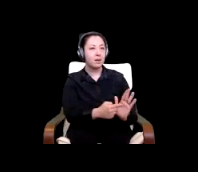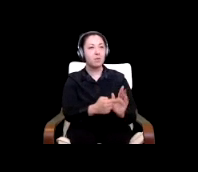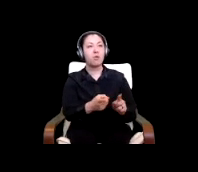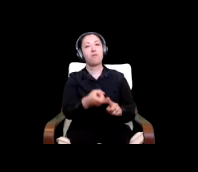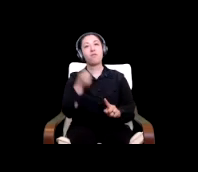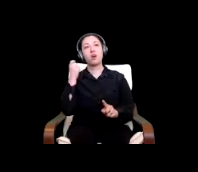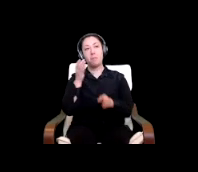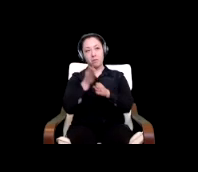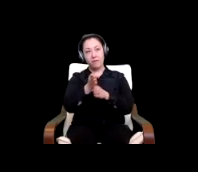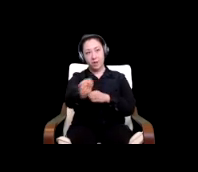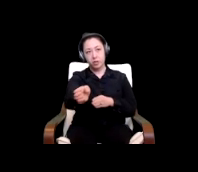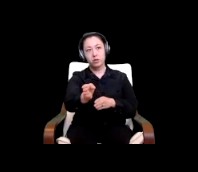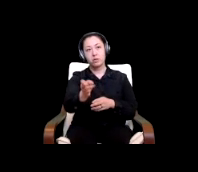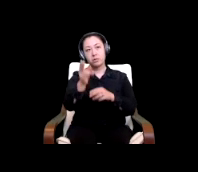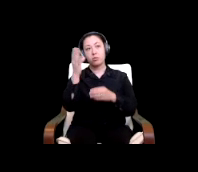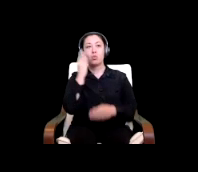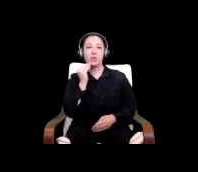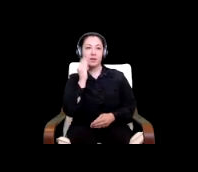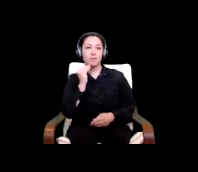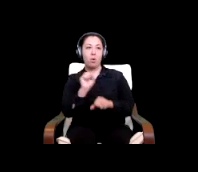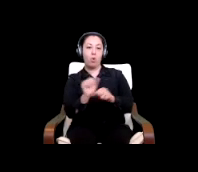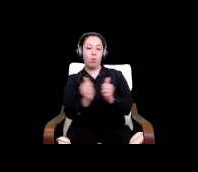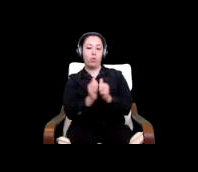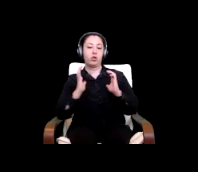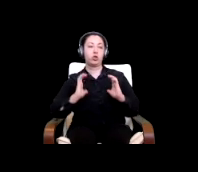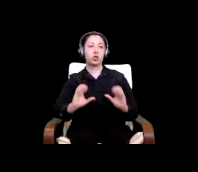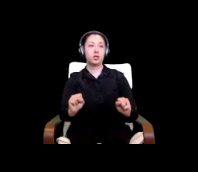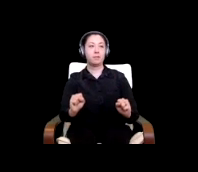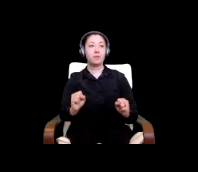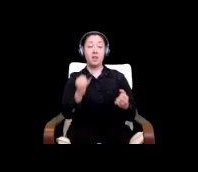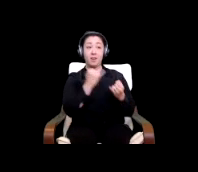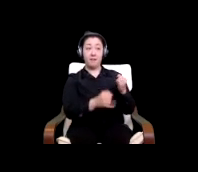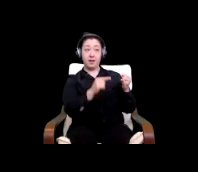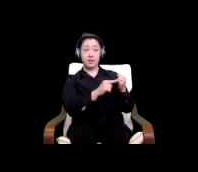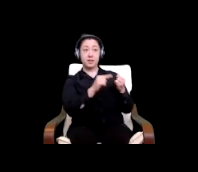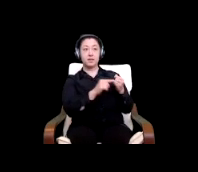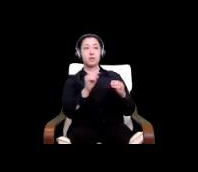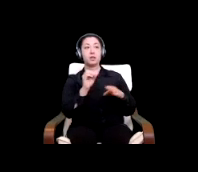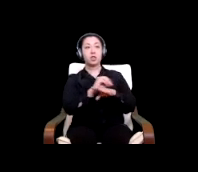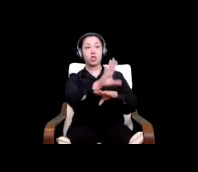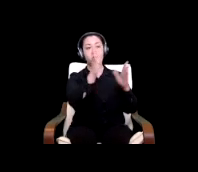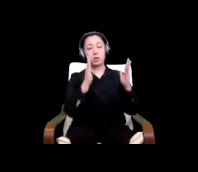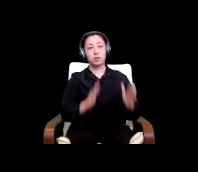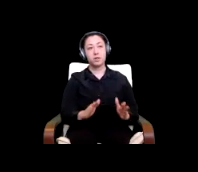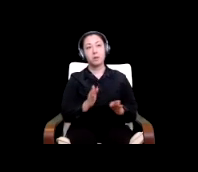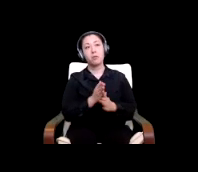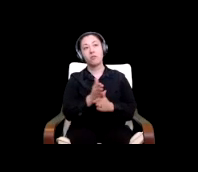CHARGE. Consulting professionals are outside the school who might provide additional support